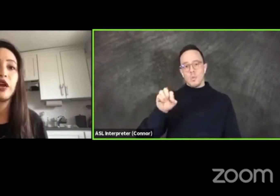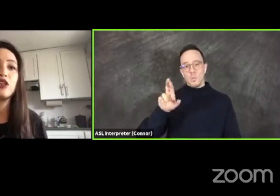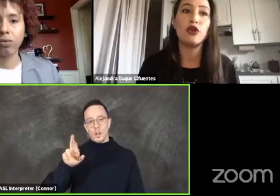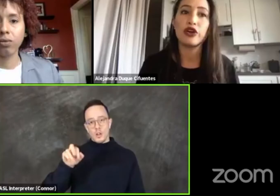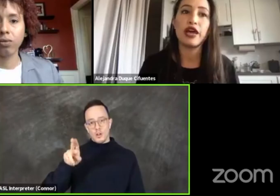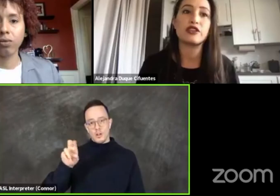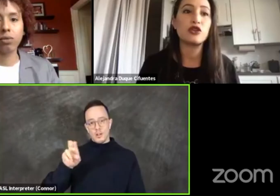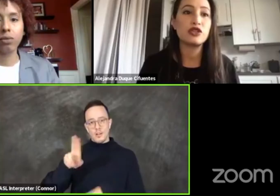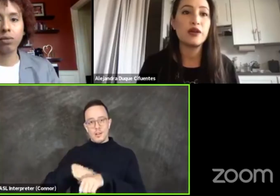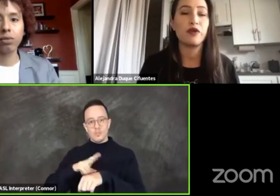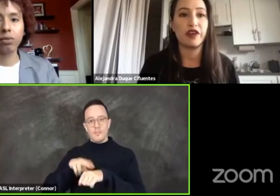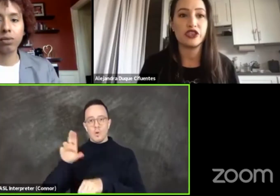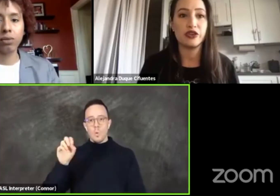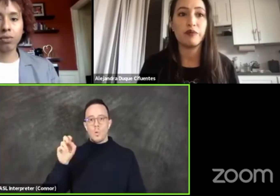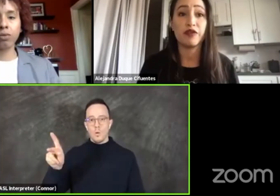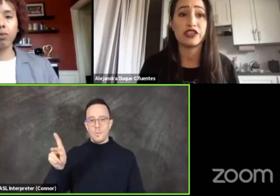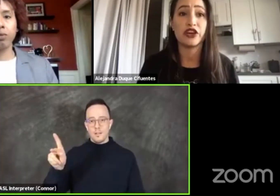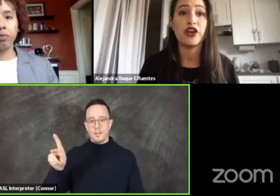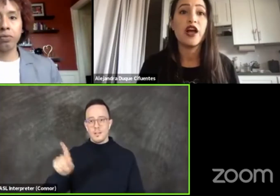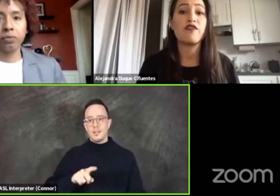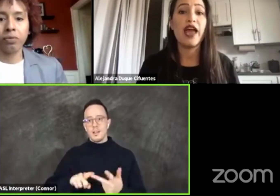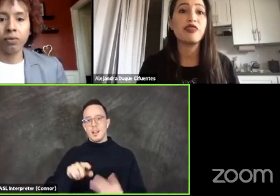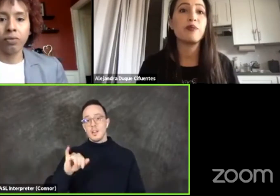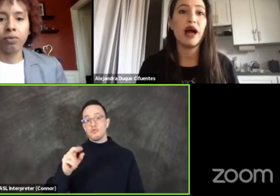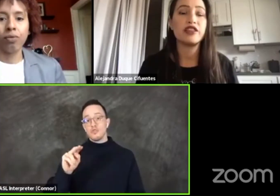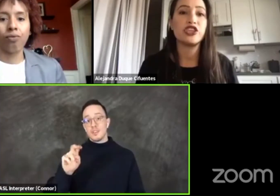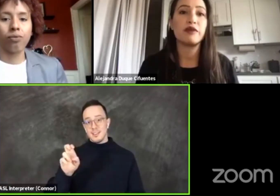RIGHTS LAWYER AND ASSOCIATE PROFESSOR OF ANTHROPOLOGY AND MUSEUM STUDIES